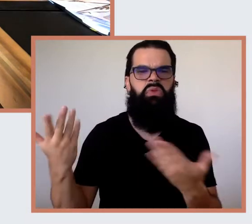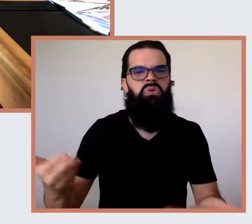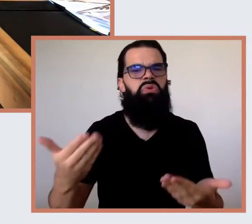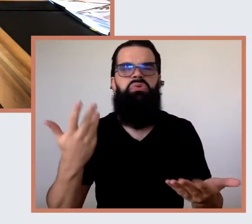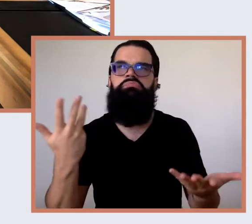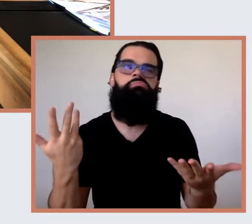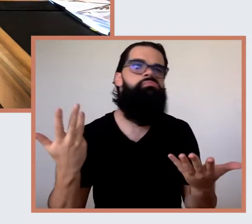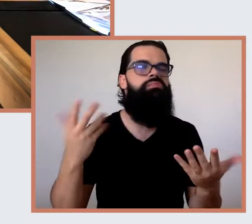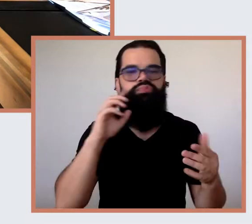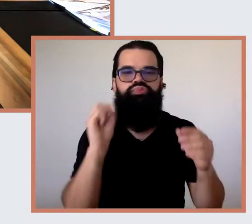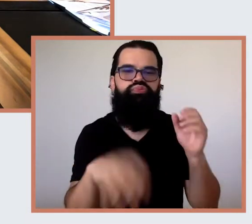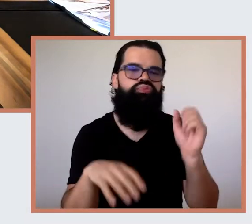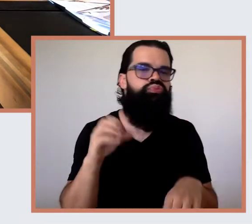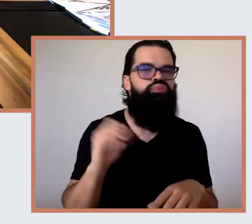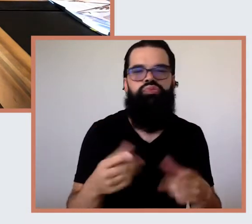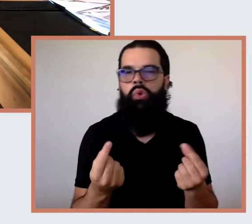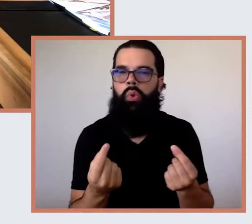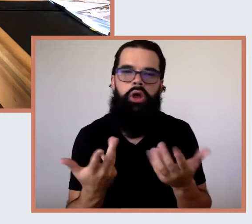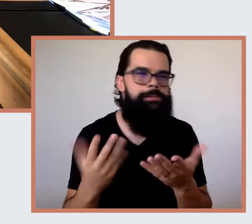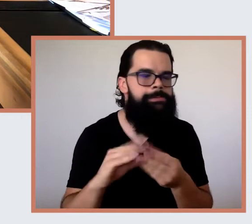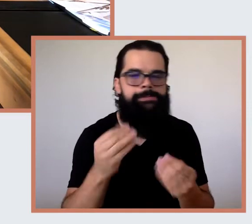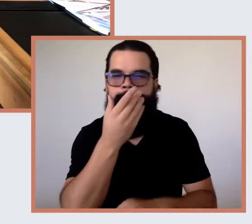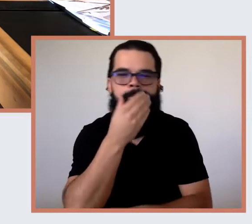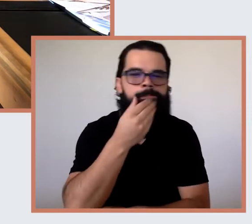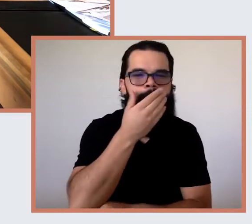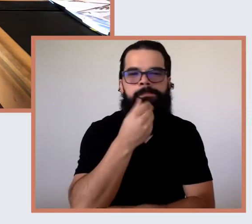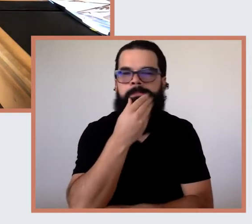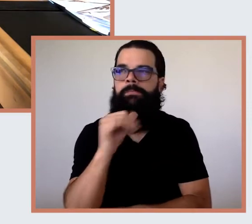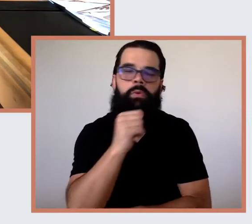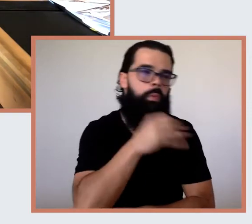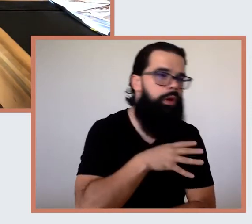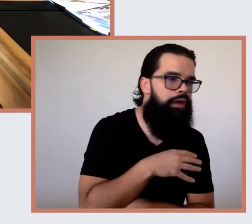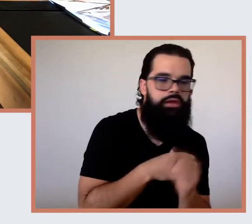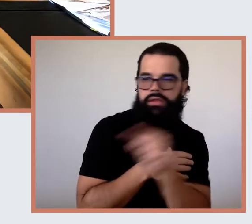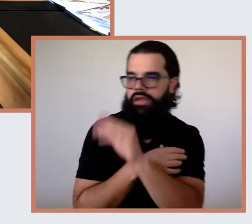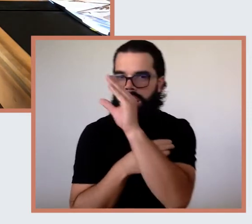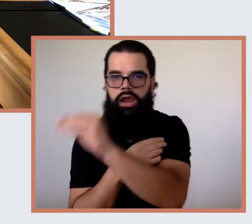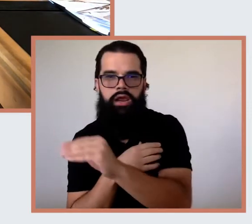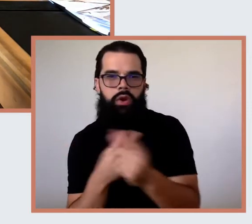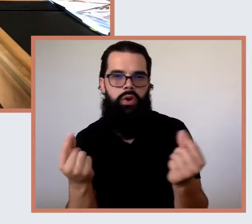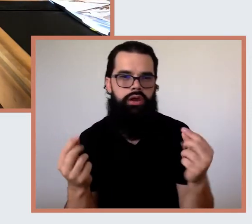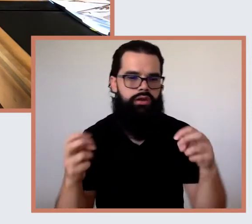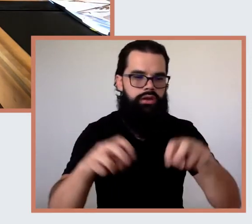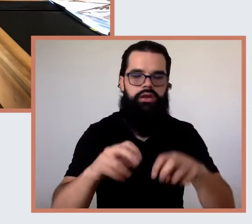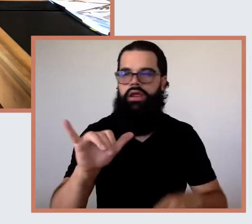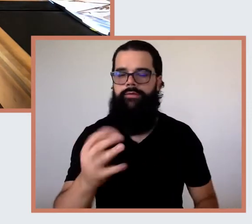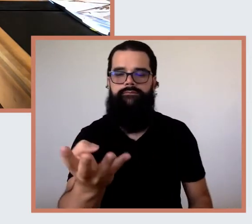and we wrote a play about a couple who, the guy can't commit and the woman wants a commitment from him